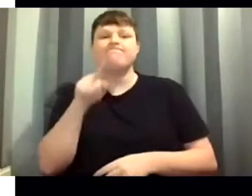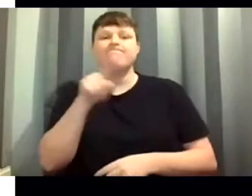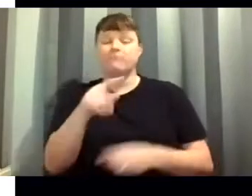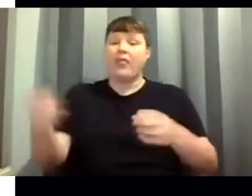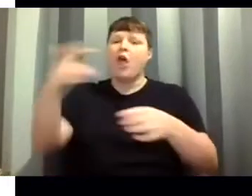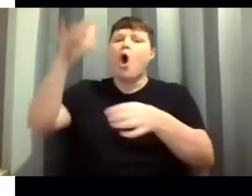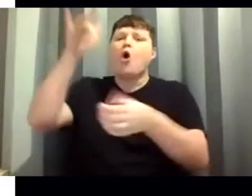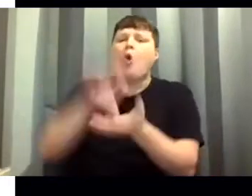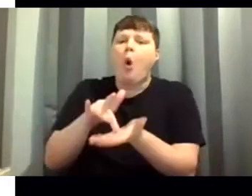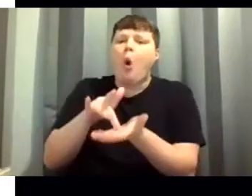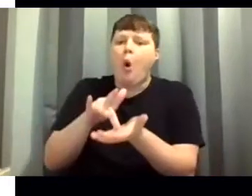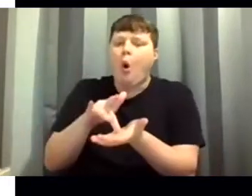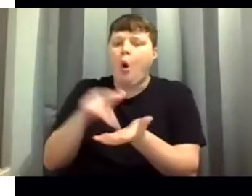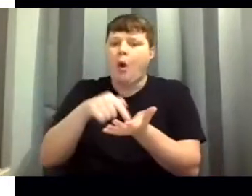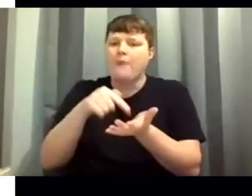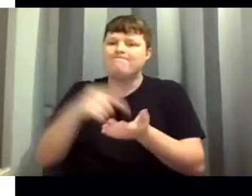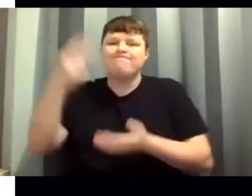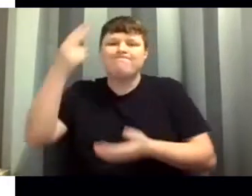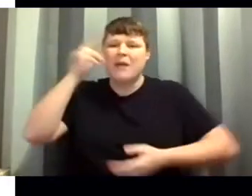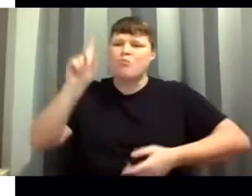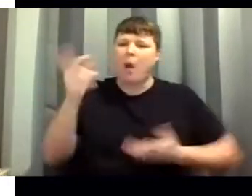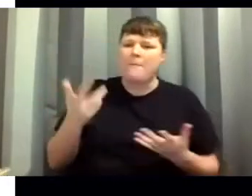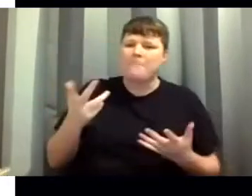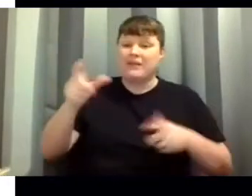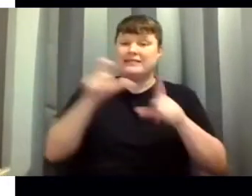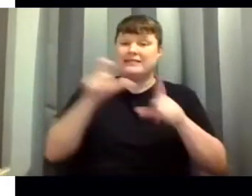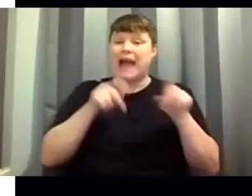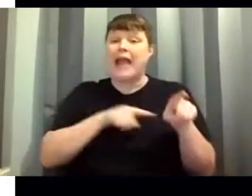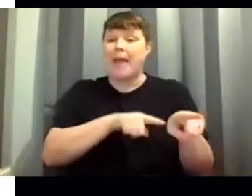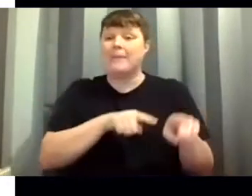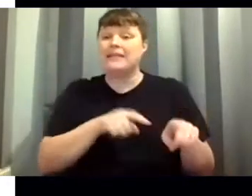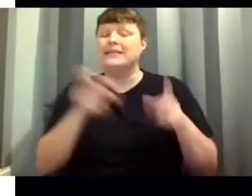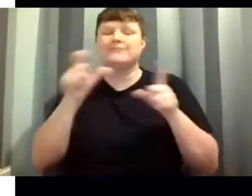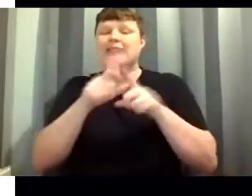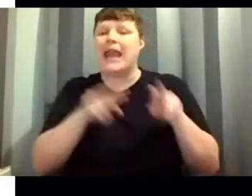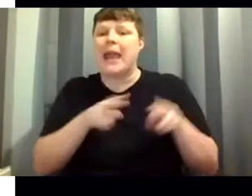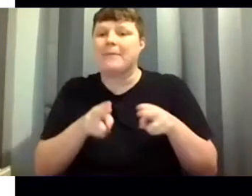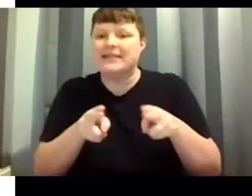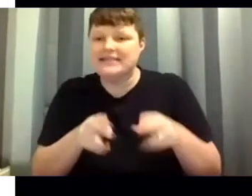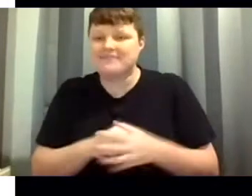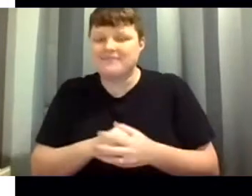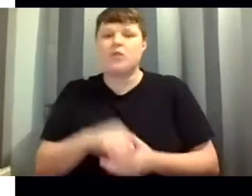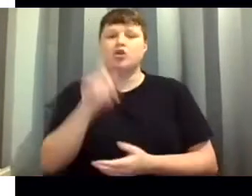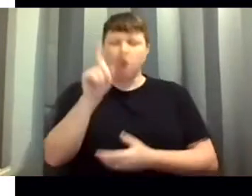referred to as just the "dynamics" and that's job is to resolve the fluid flow on its resolution and grid.